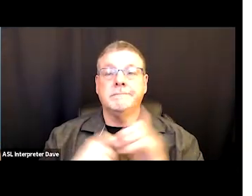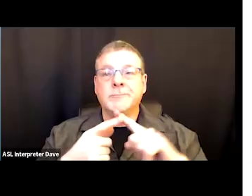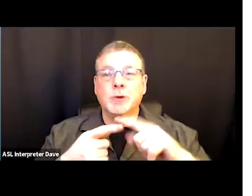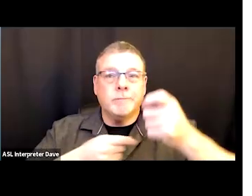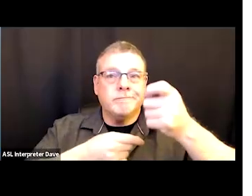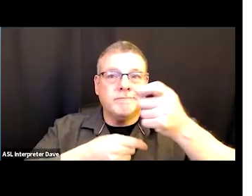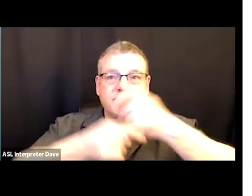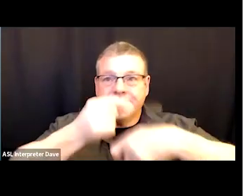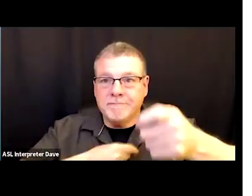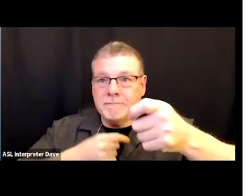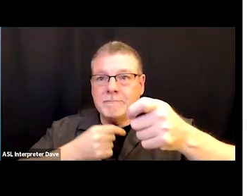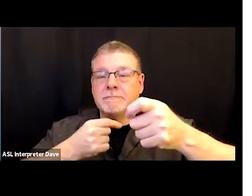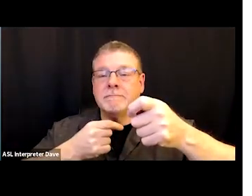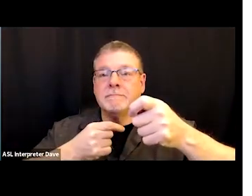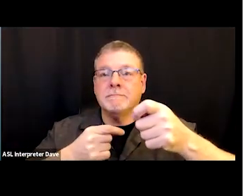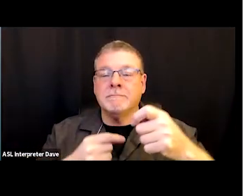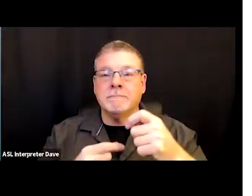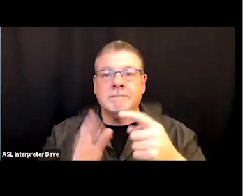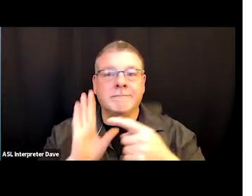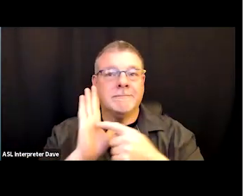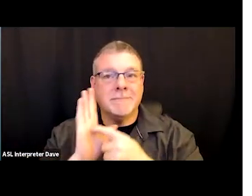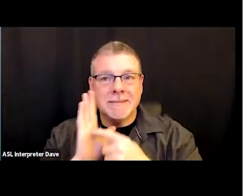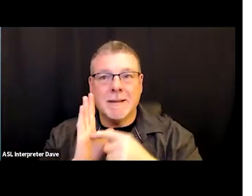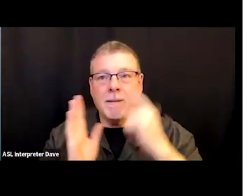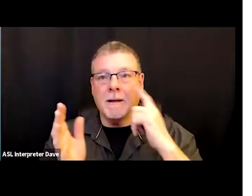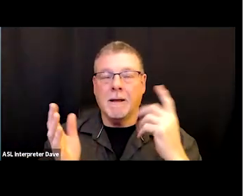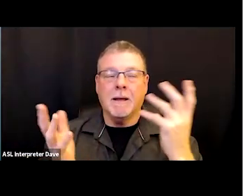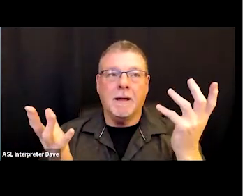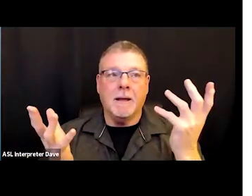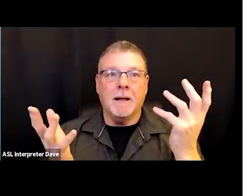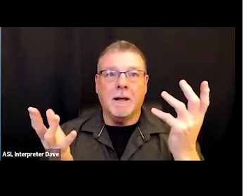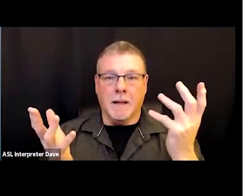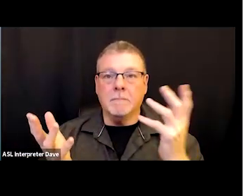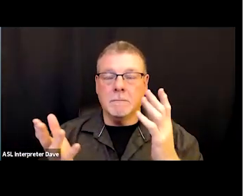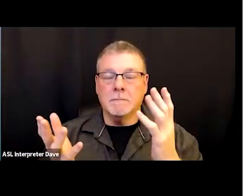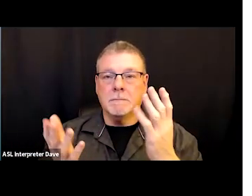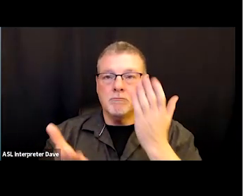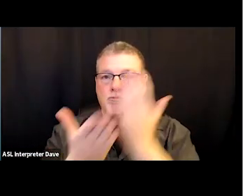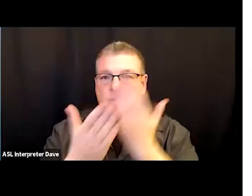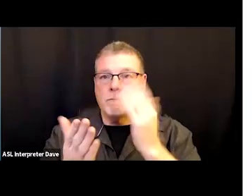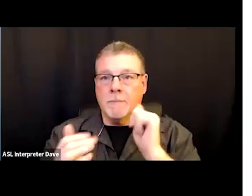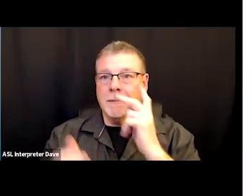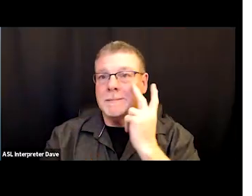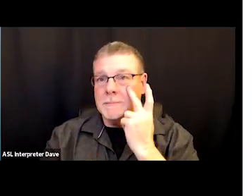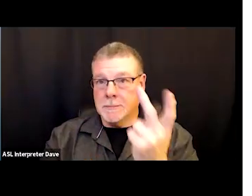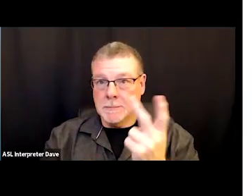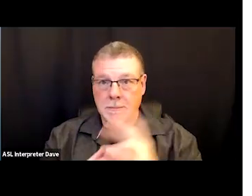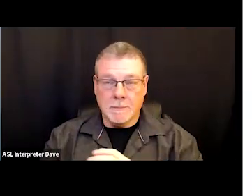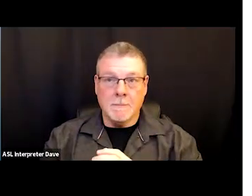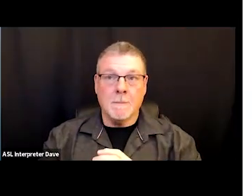you know, a sample, for example, are identified. And obviously, an oral fluid test